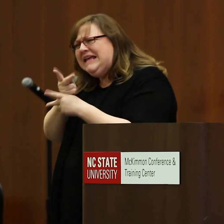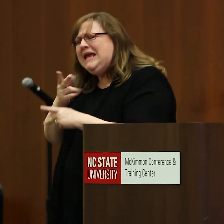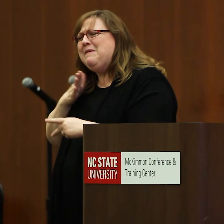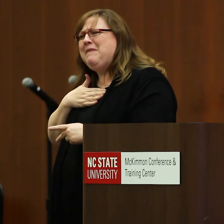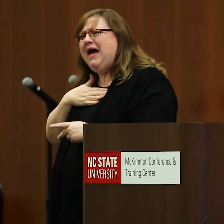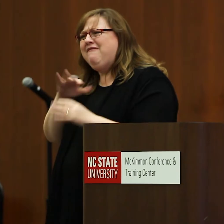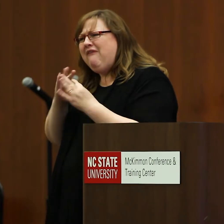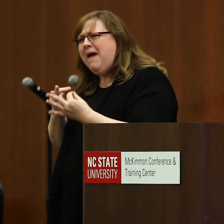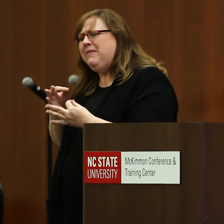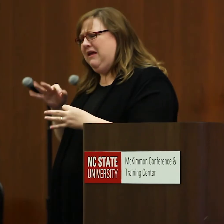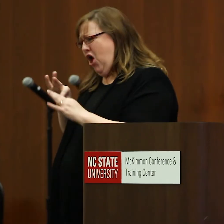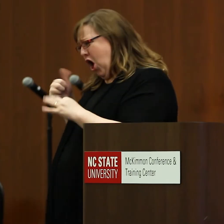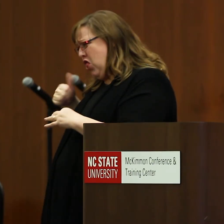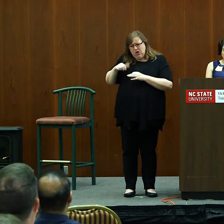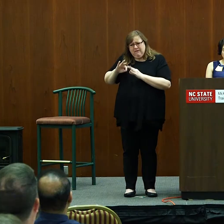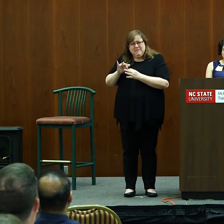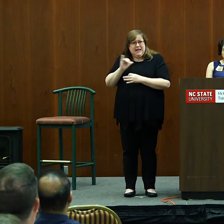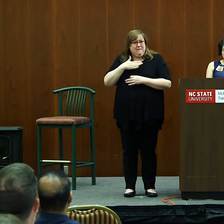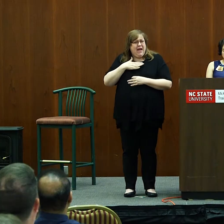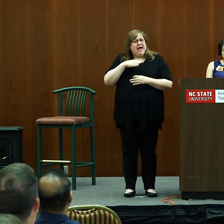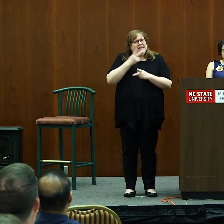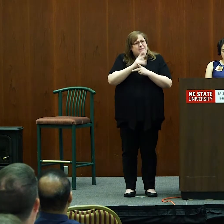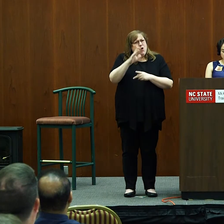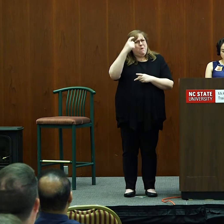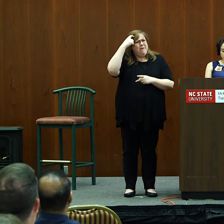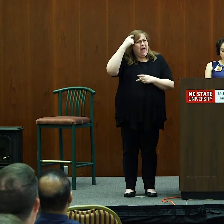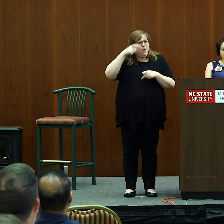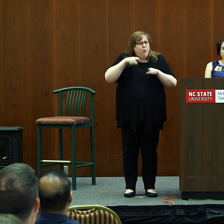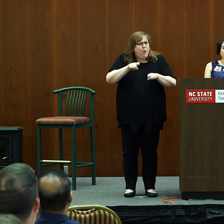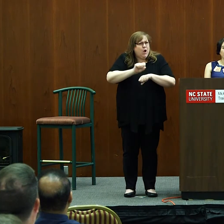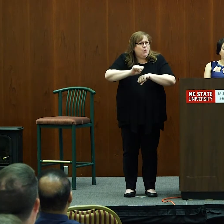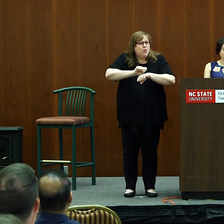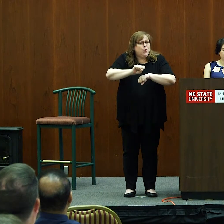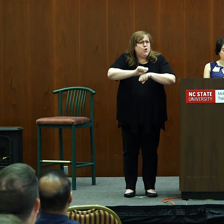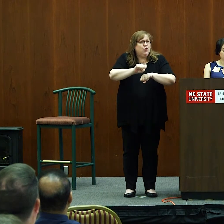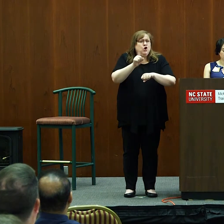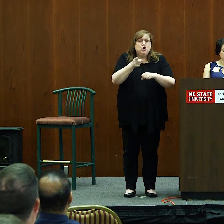as you do your work. As you discuss changes to Medicaid, think about my